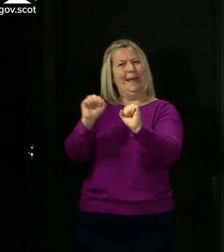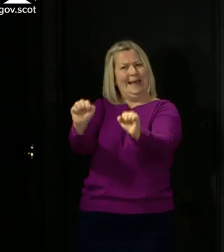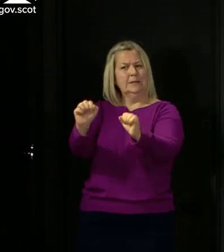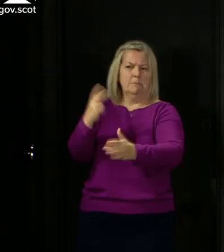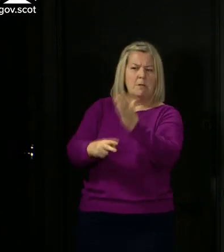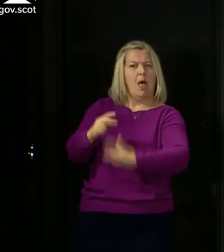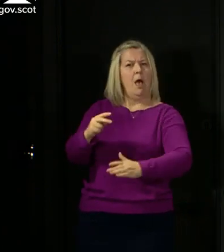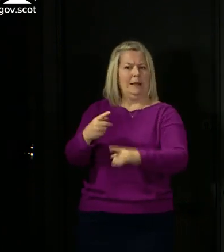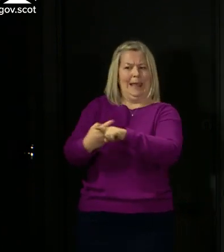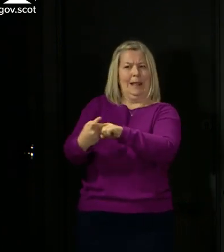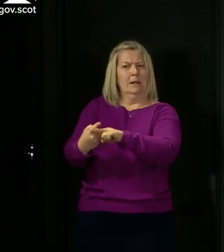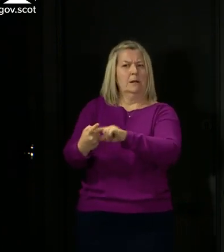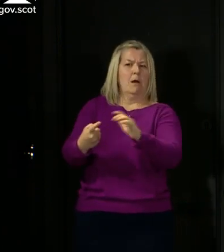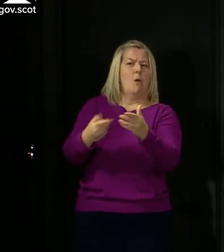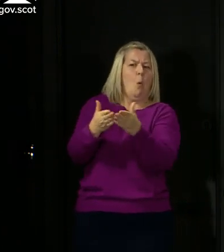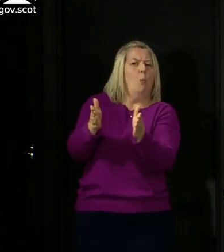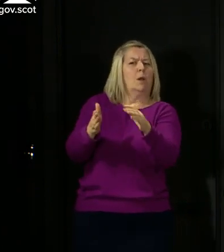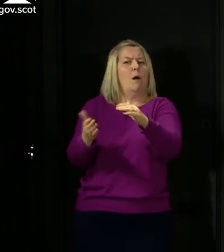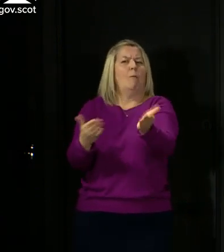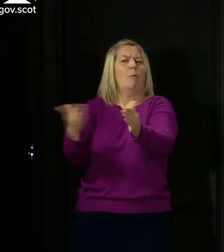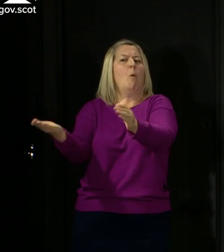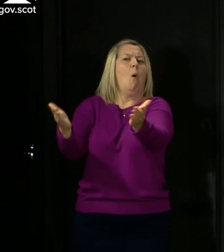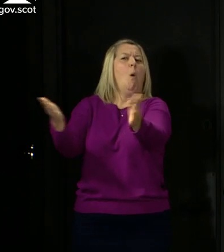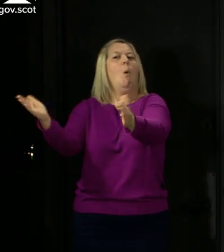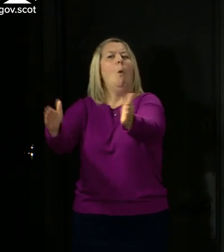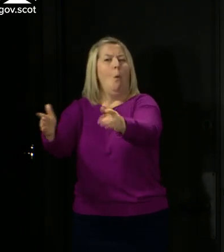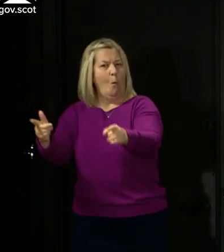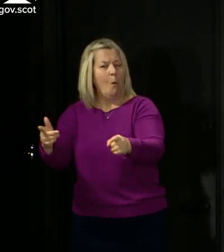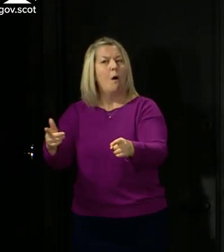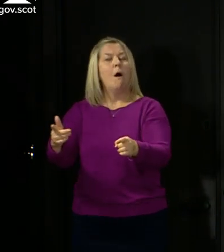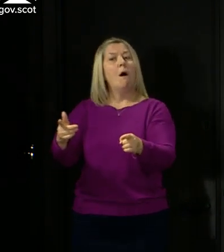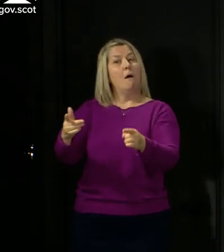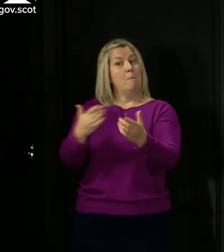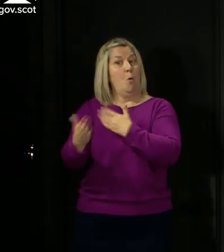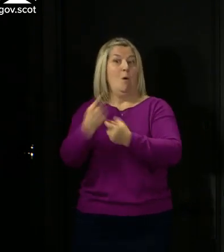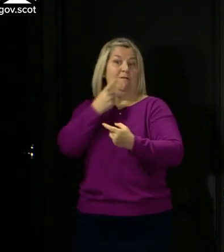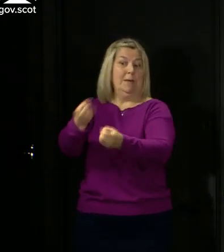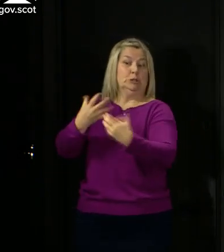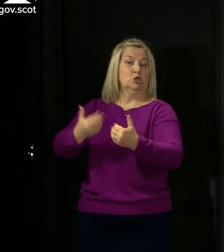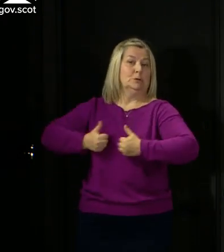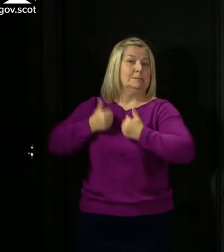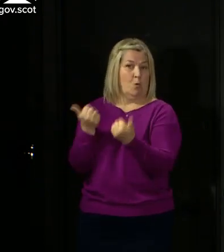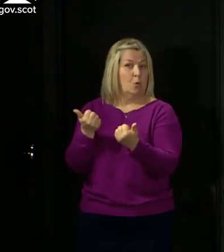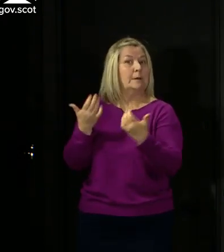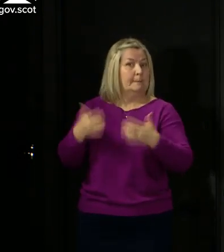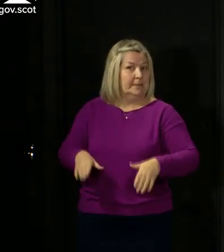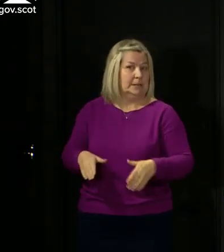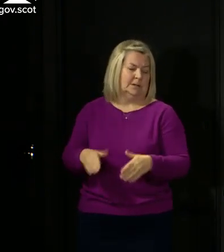in England. More of the detail of that has emerged this morning - and will continue to come out, during the day.